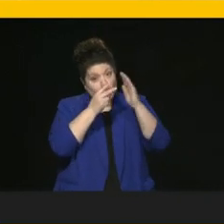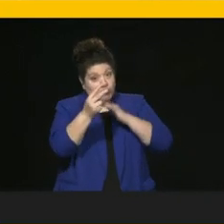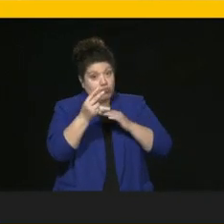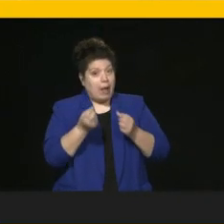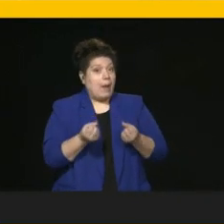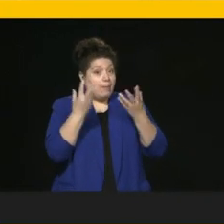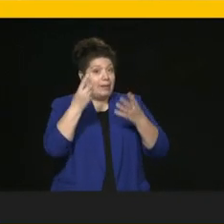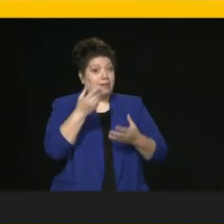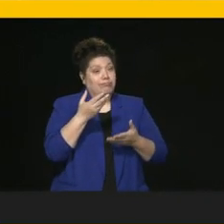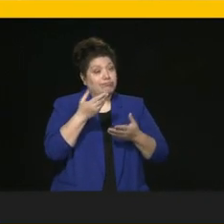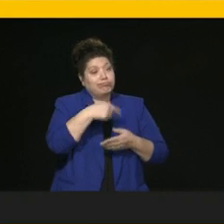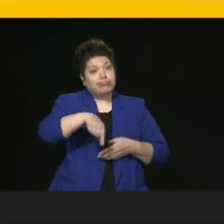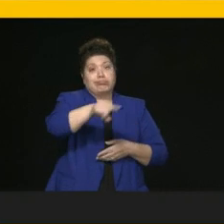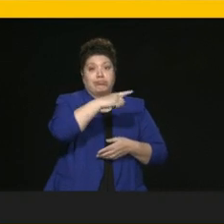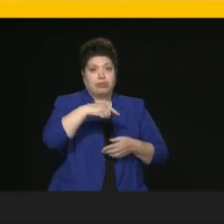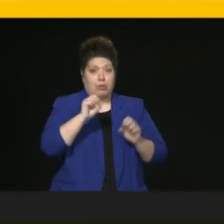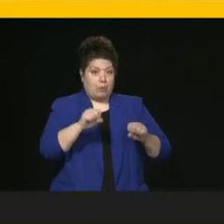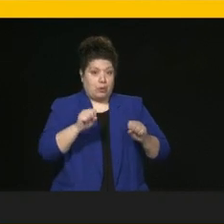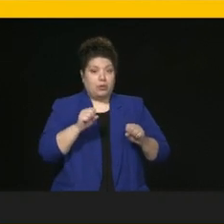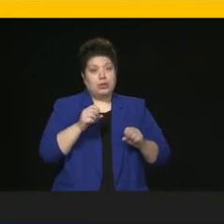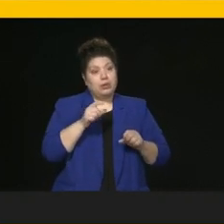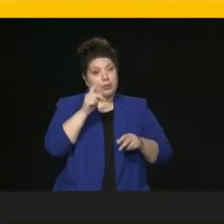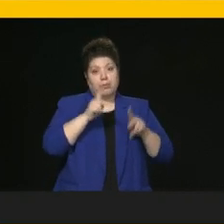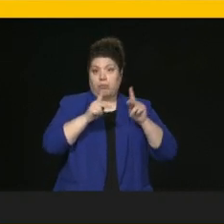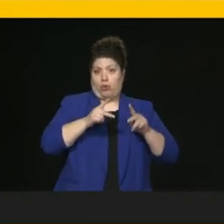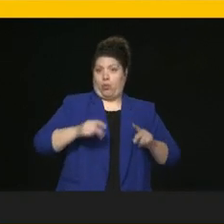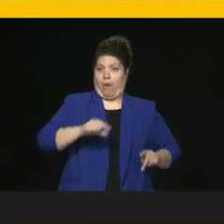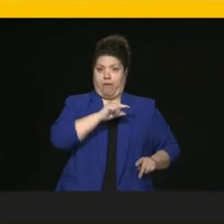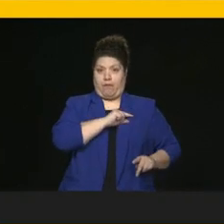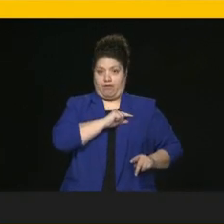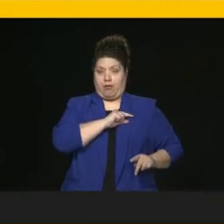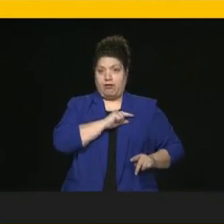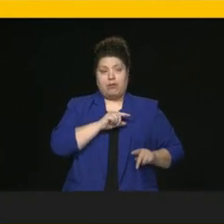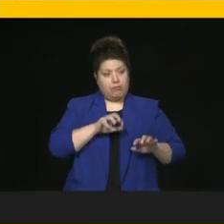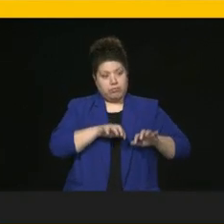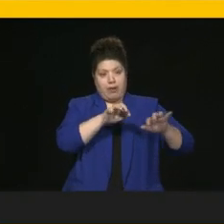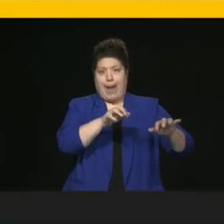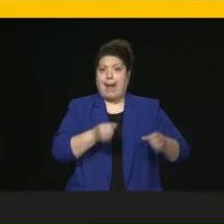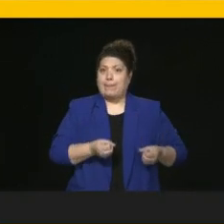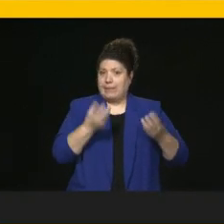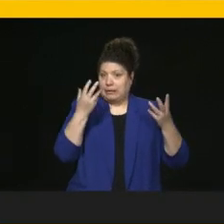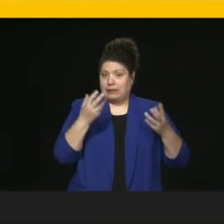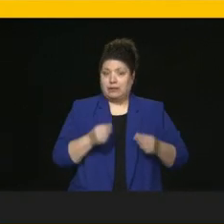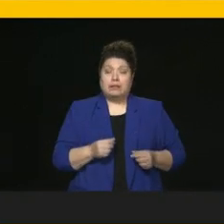HOW MANY MORE PEOPLE DO YOU ESTIMATE WILL QUALIFY FOR THE CERB NOW WITH THE CHANGES THAT